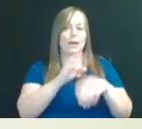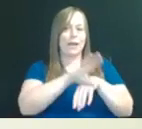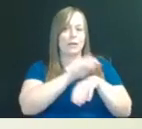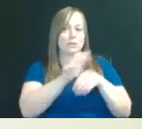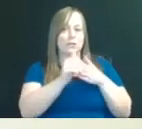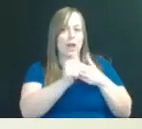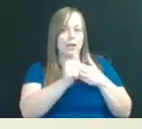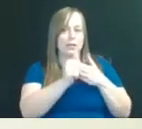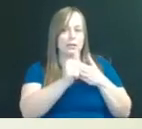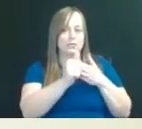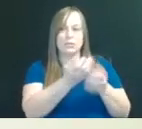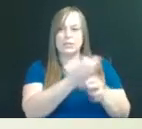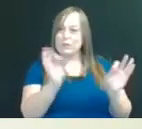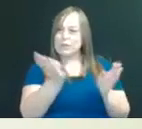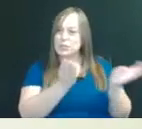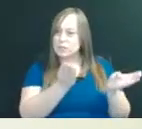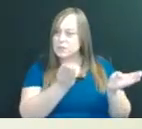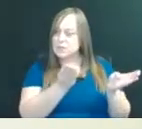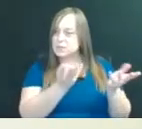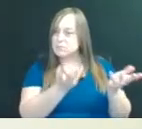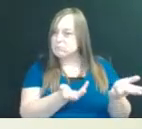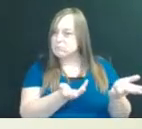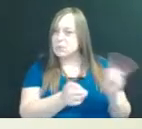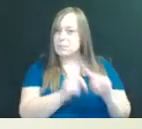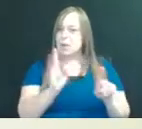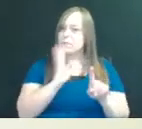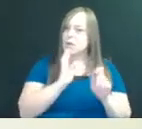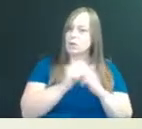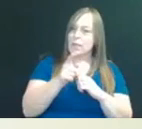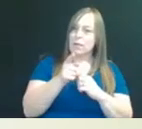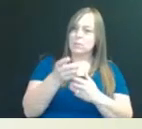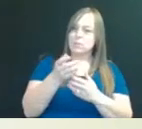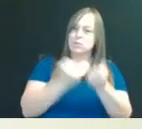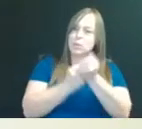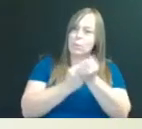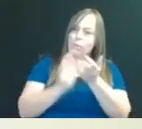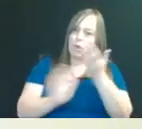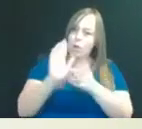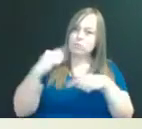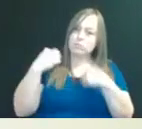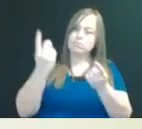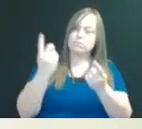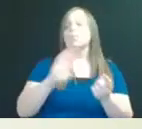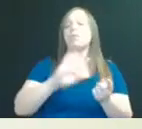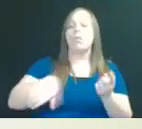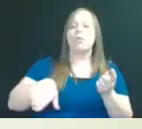which is a free service, but you've talked to them about support for college. And they're kind of like no,